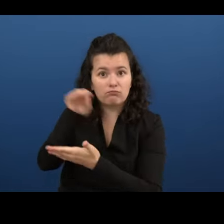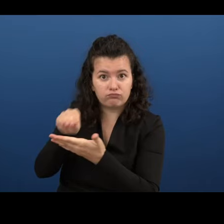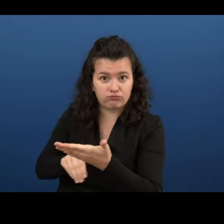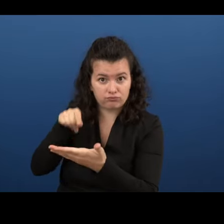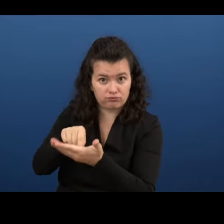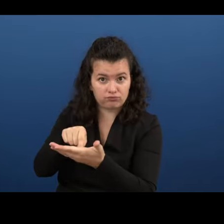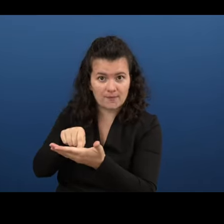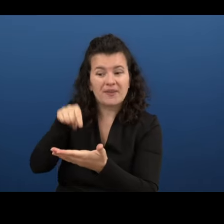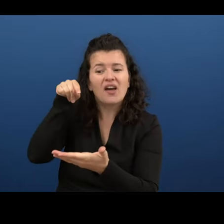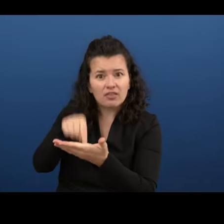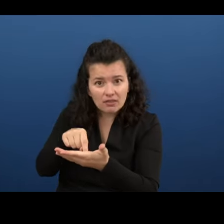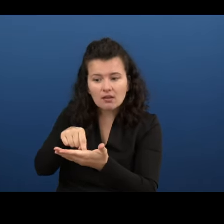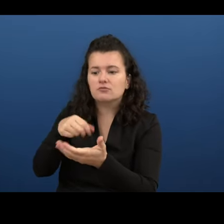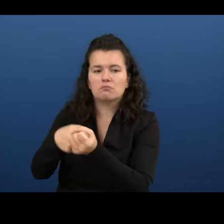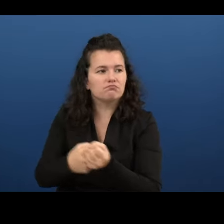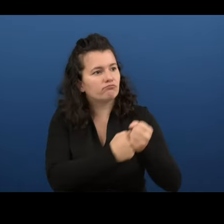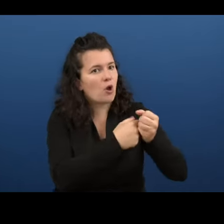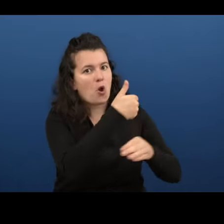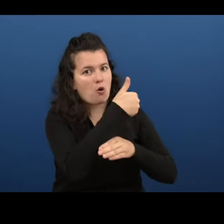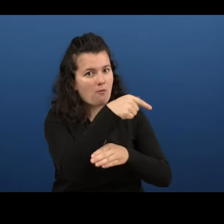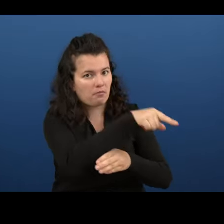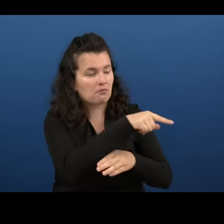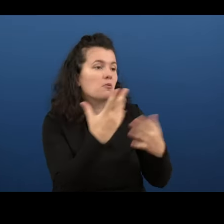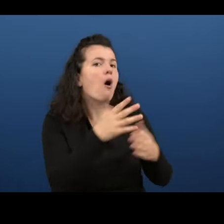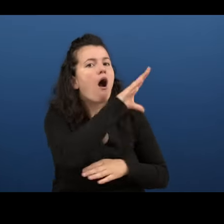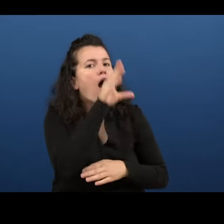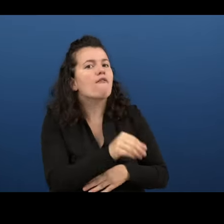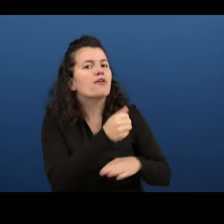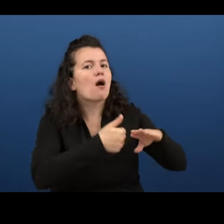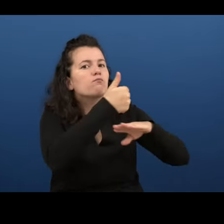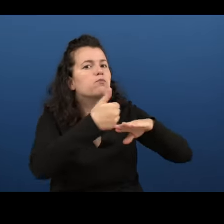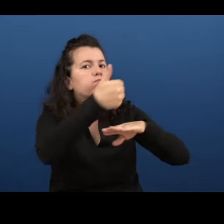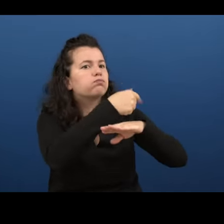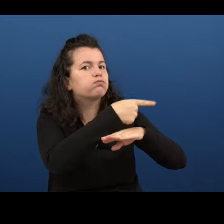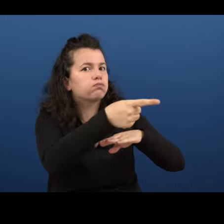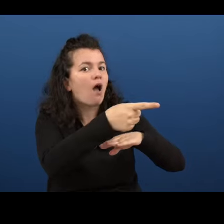enterprises with operations in Africa to accept to assess their disability performance.